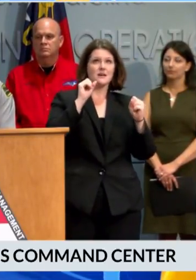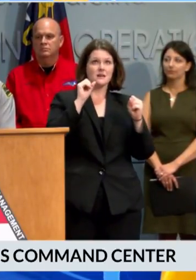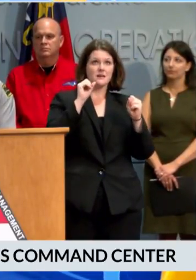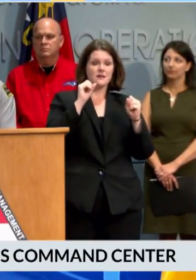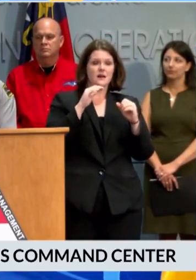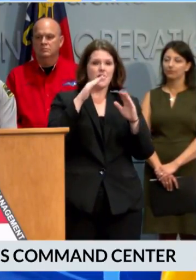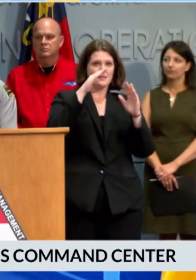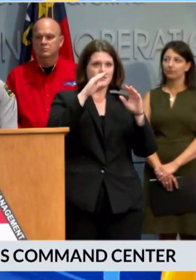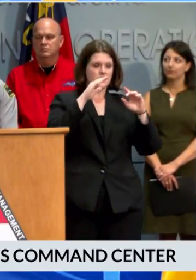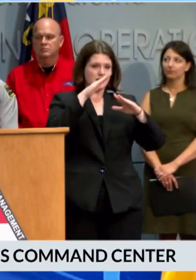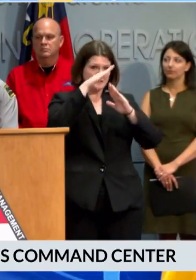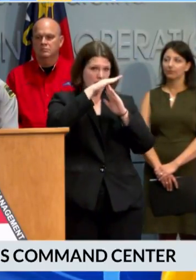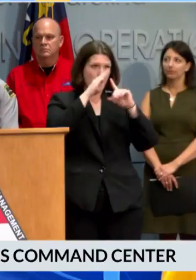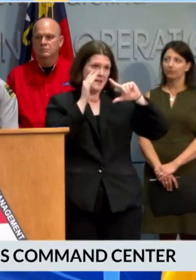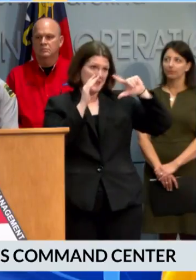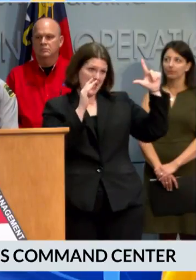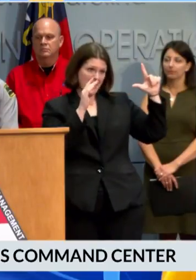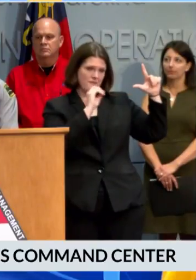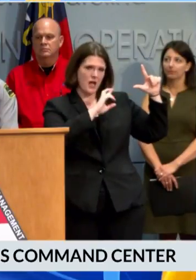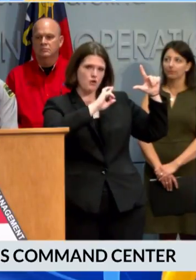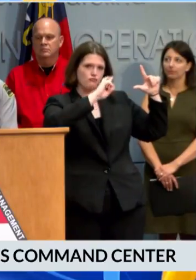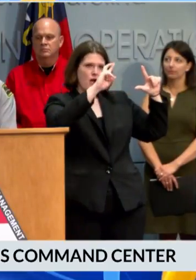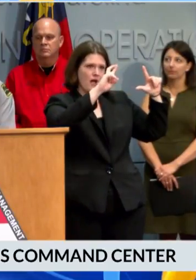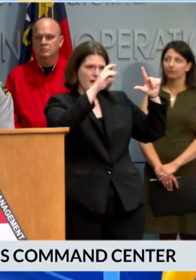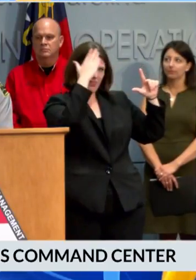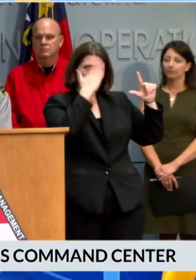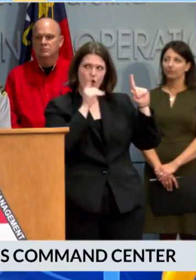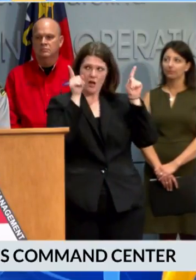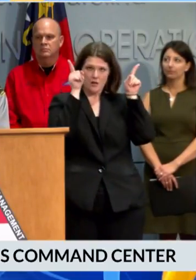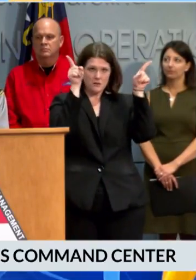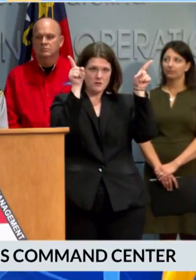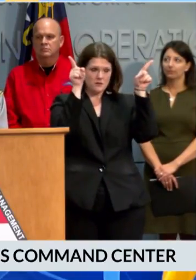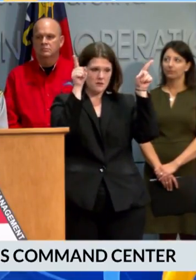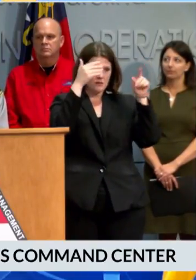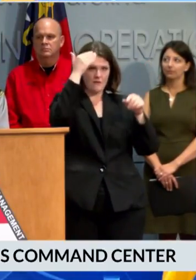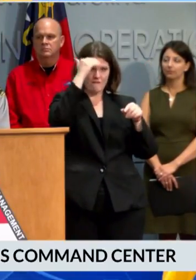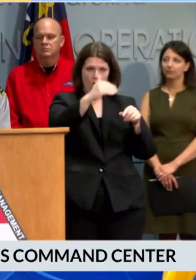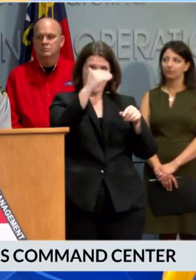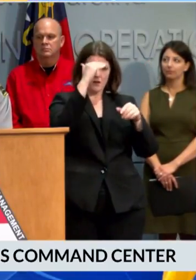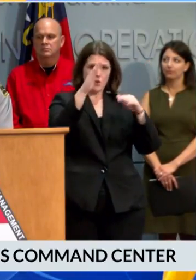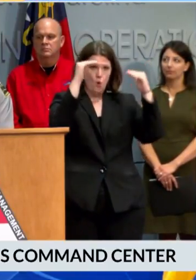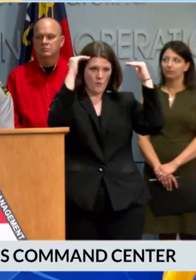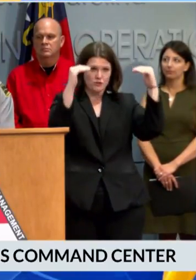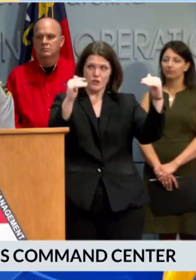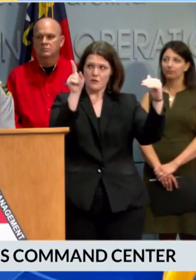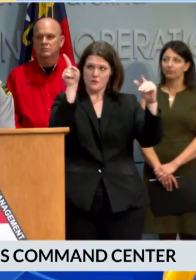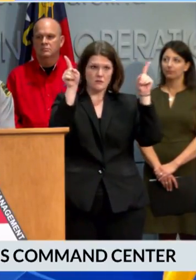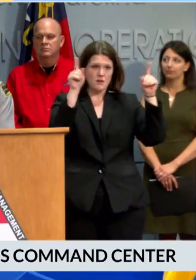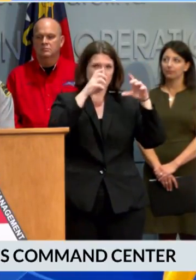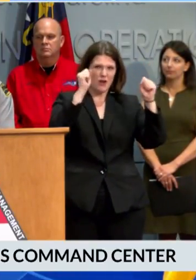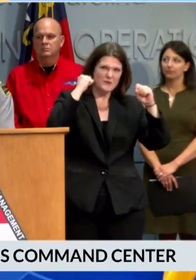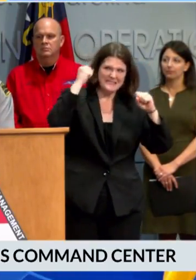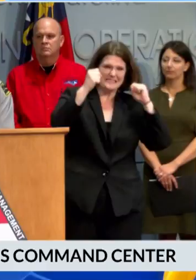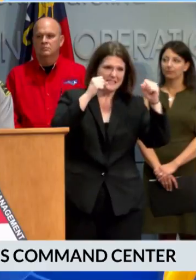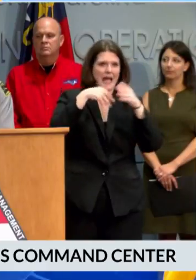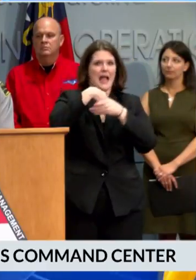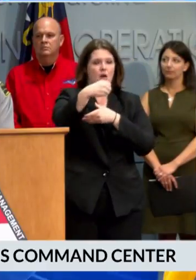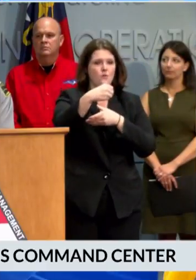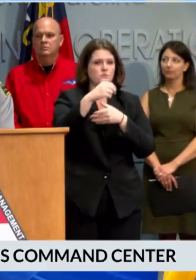WINDOW, WE ENCOURAGE YOU TO FIGHT AS HARD AS YOU CAN TO BUST OUT THE TOP LEFT AND TOP RIGHT PORTION OF THE FRONT